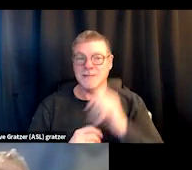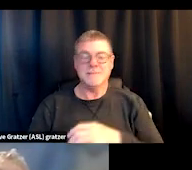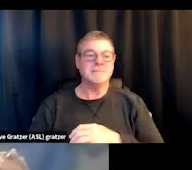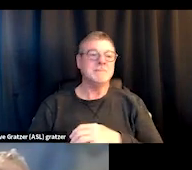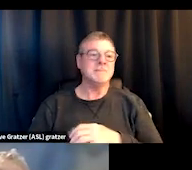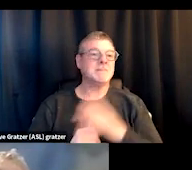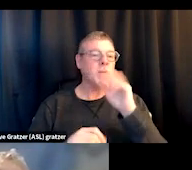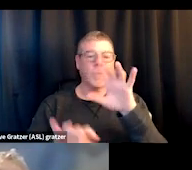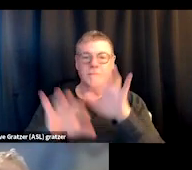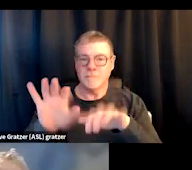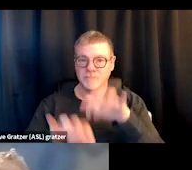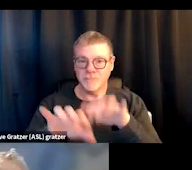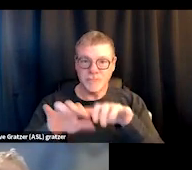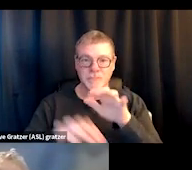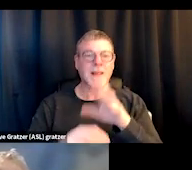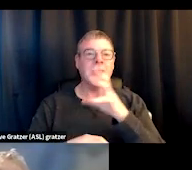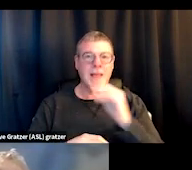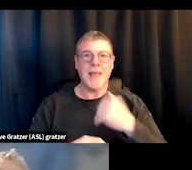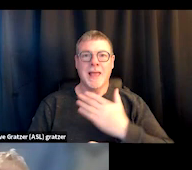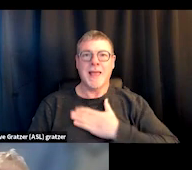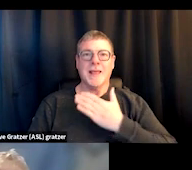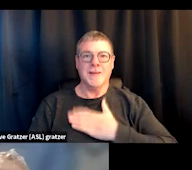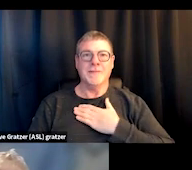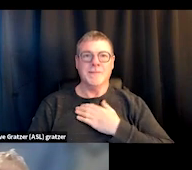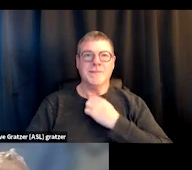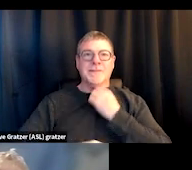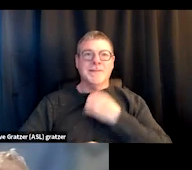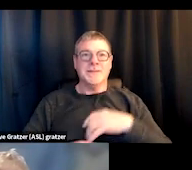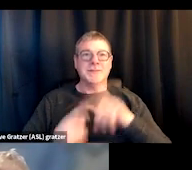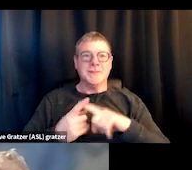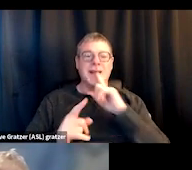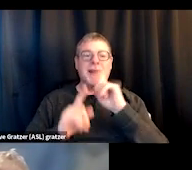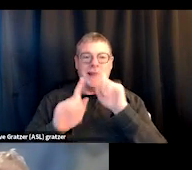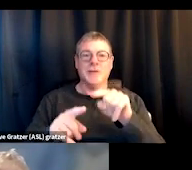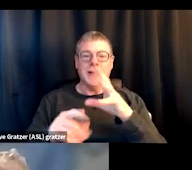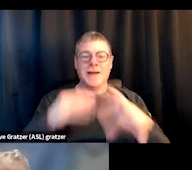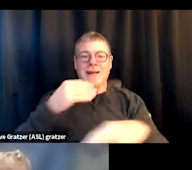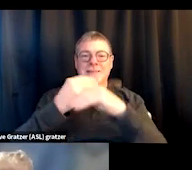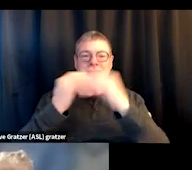or even share aloud if you can. And I'm happy to also answer and provide even additional information,